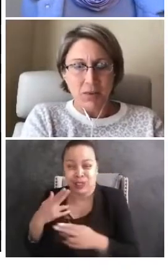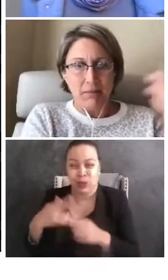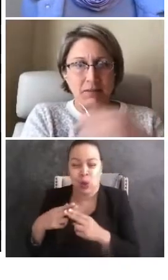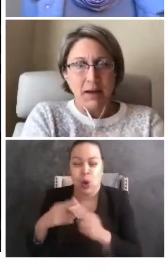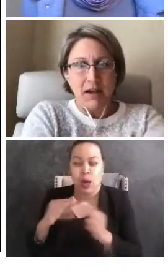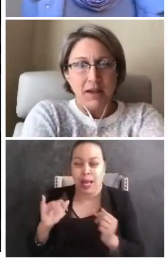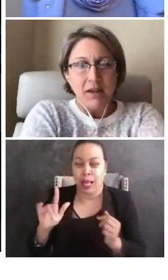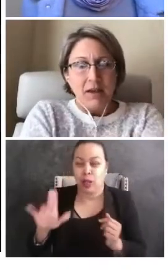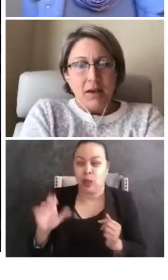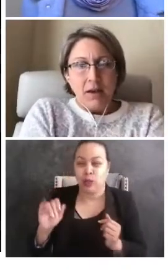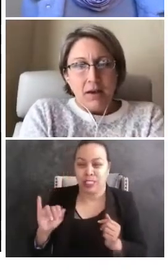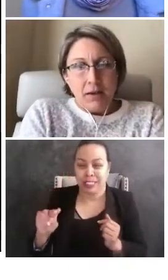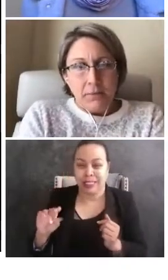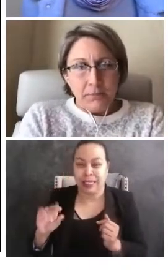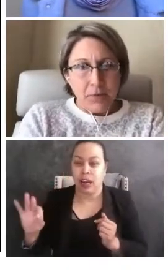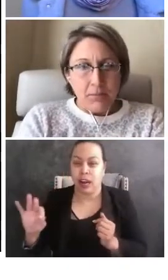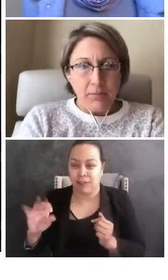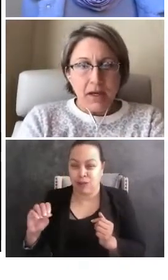swiped by.